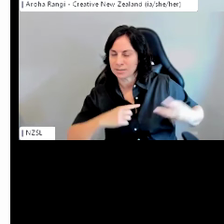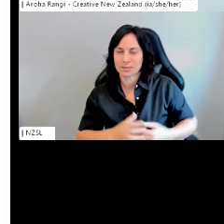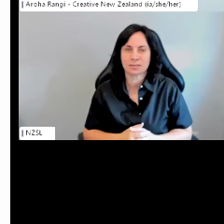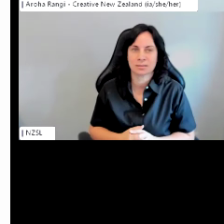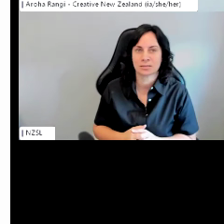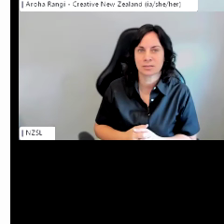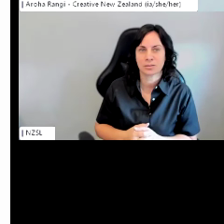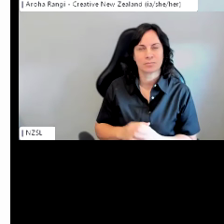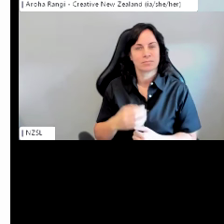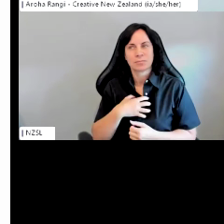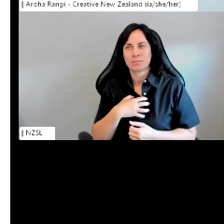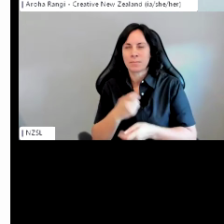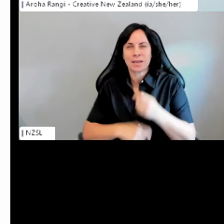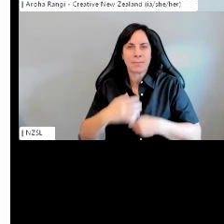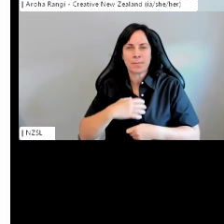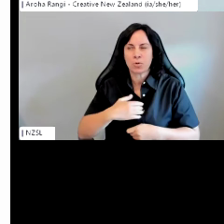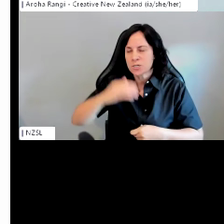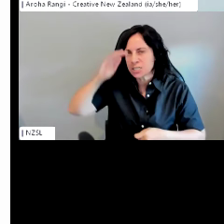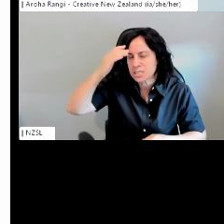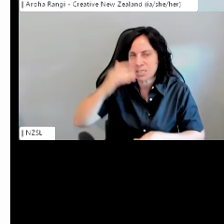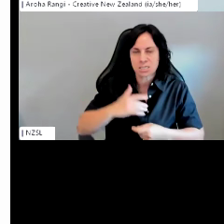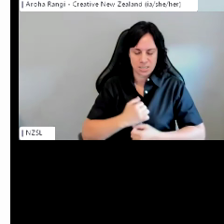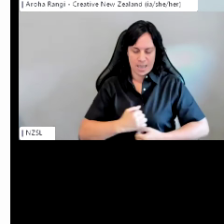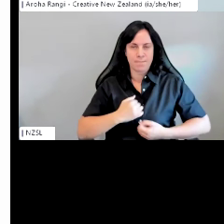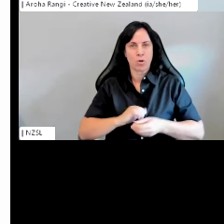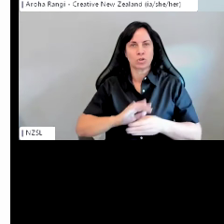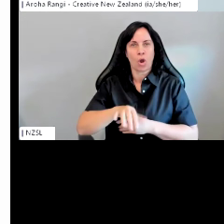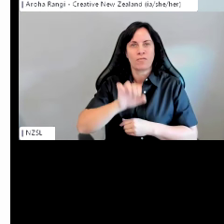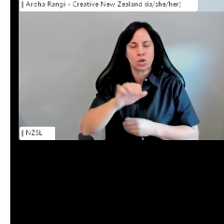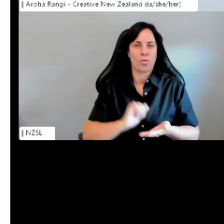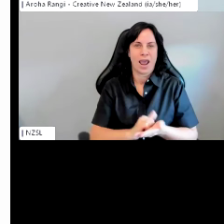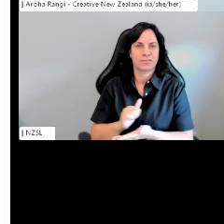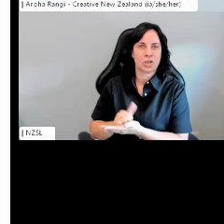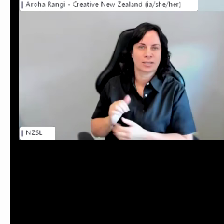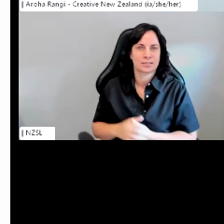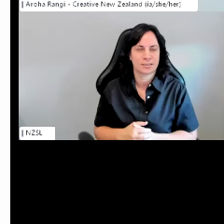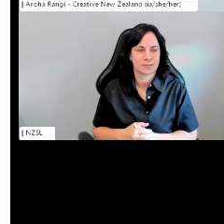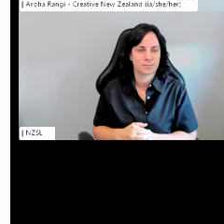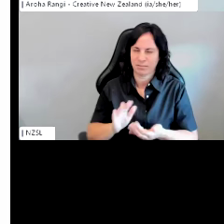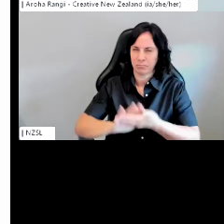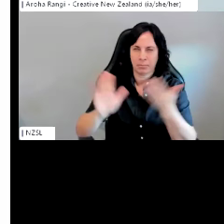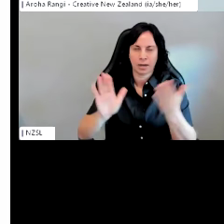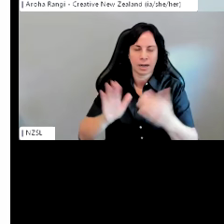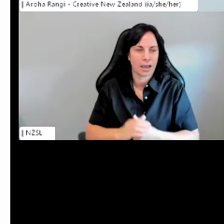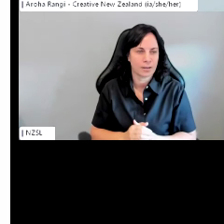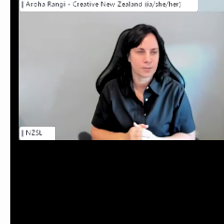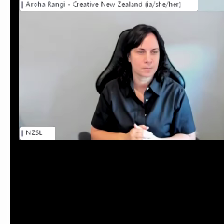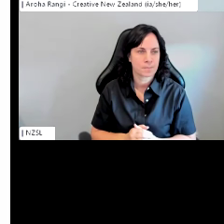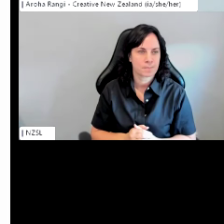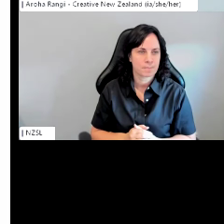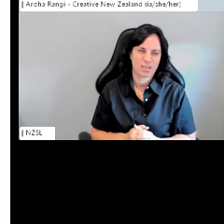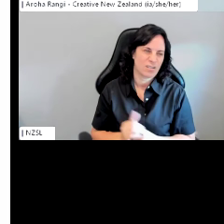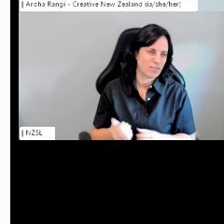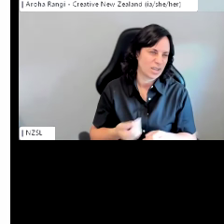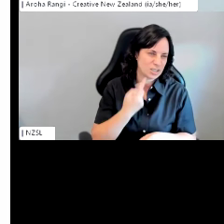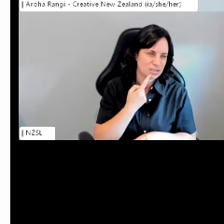uh passionate and emotional about your messaging. Um I think uh I think I've already said that. Um